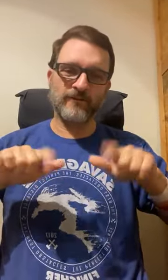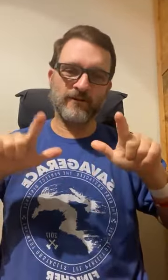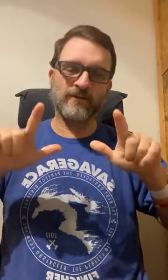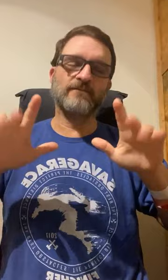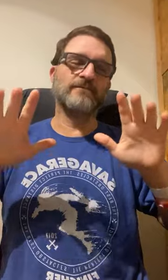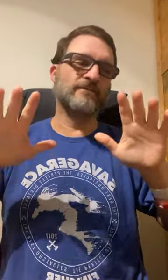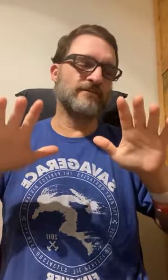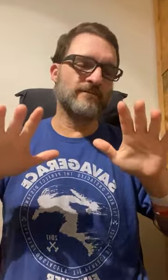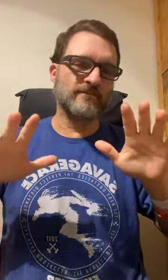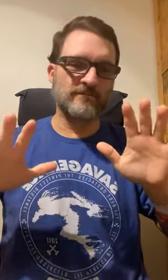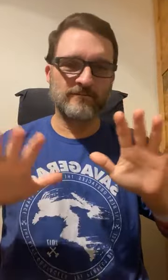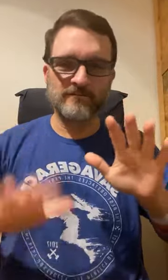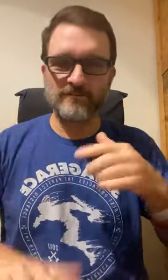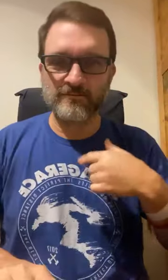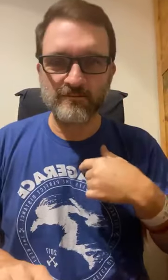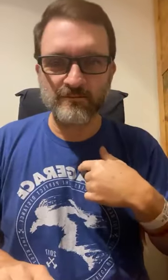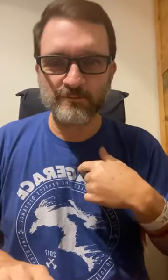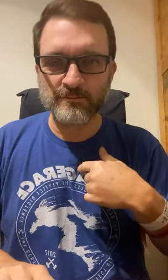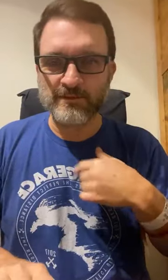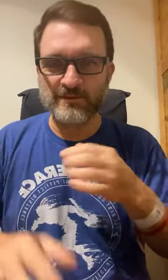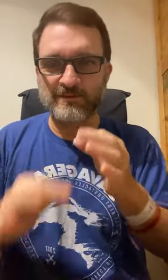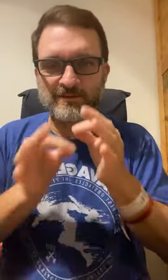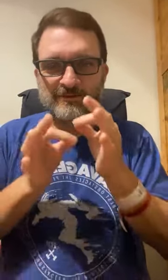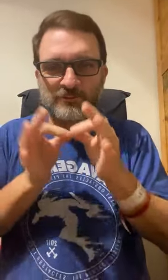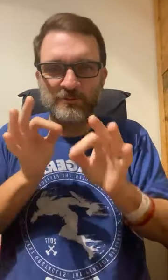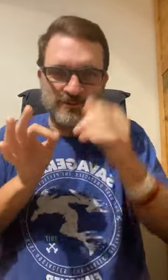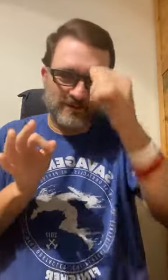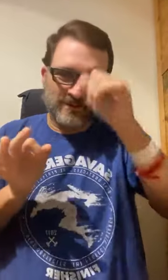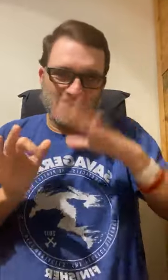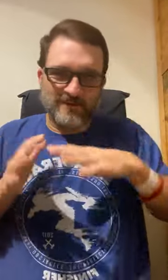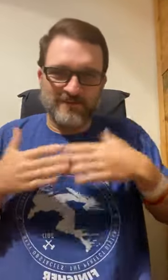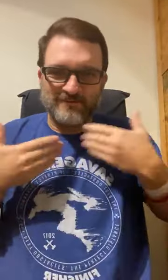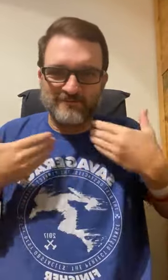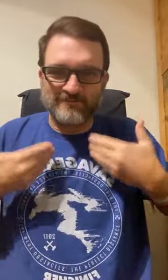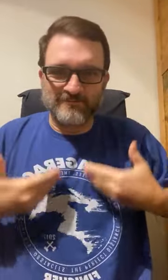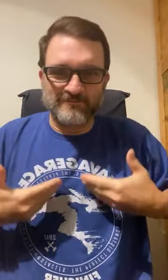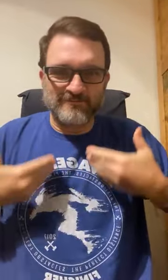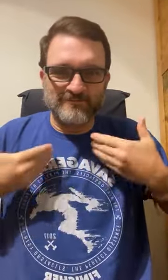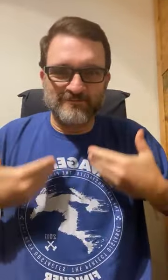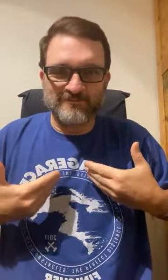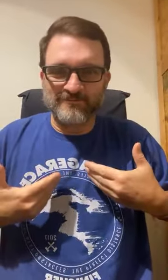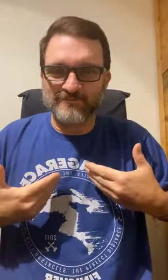I'm just a simple guy.